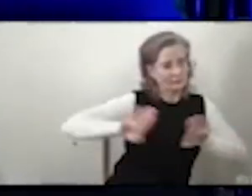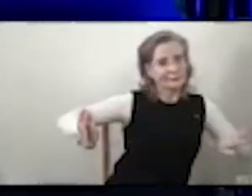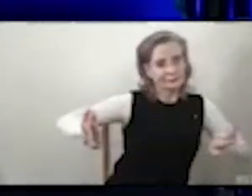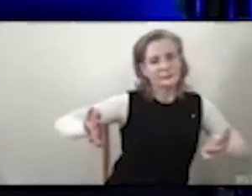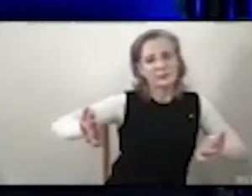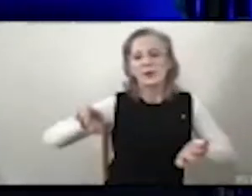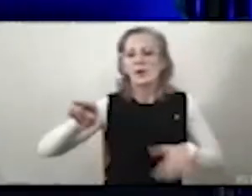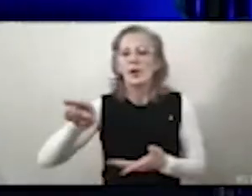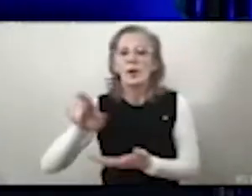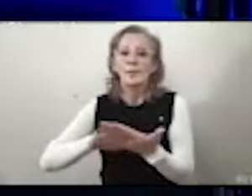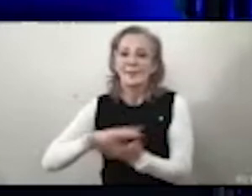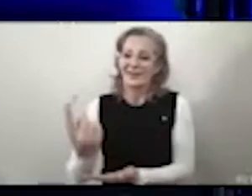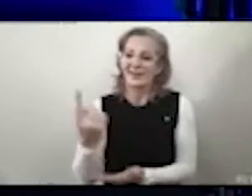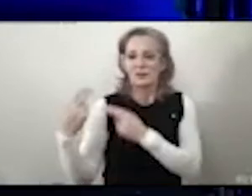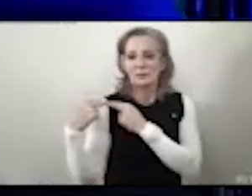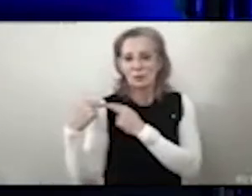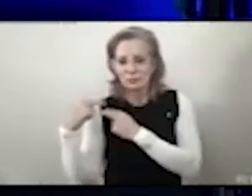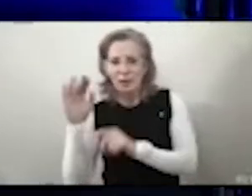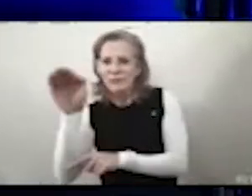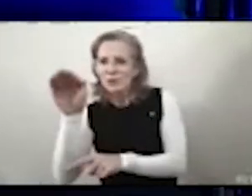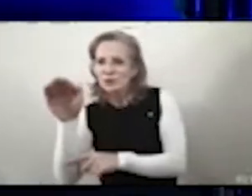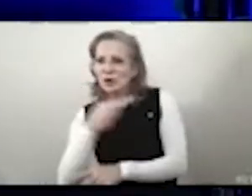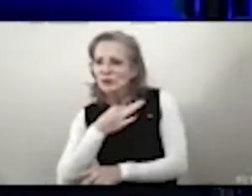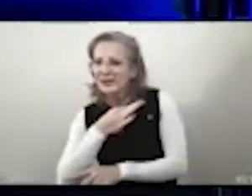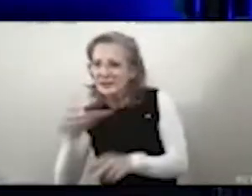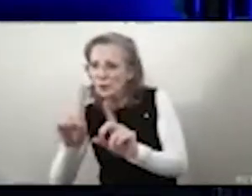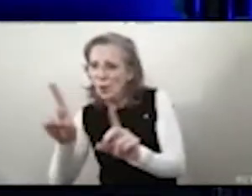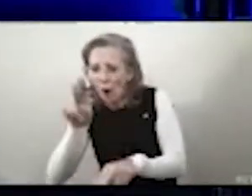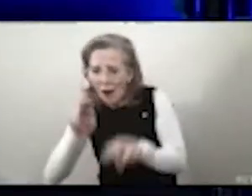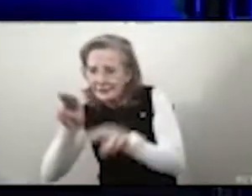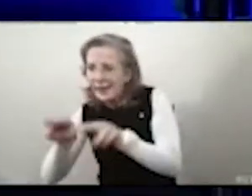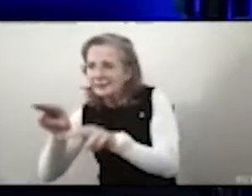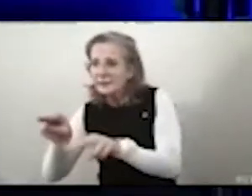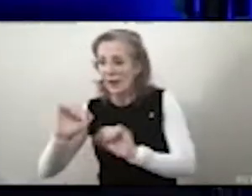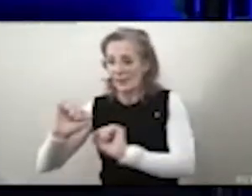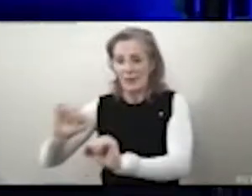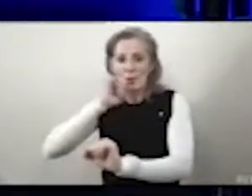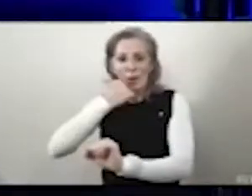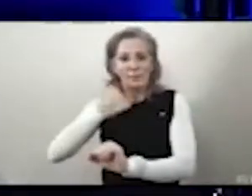preparedness and advising government and its bodies on how to manage those risks.